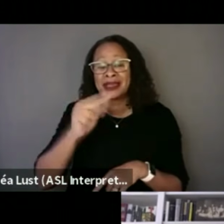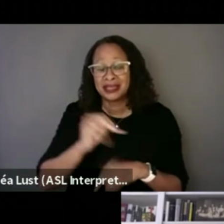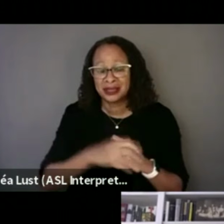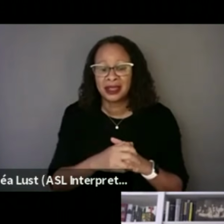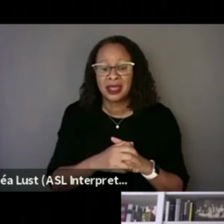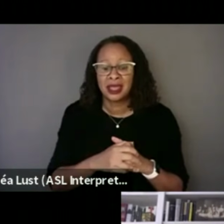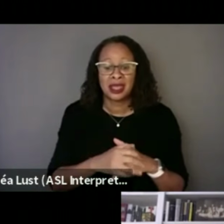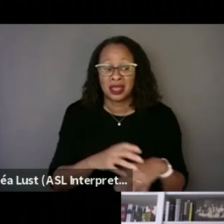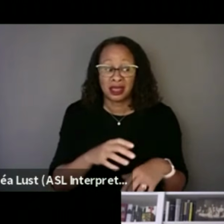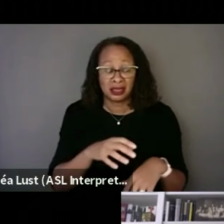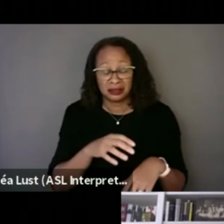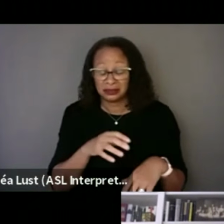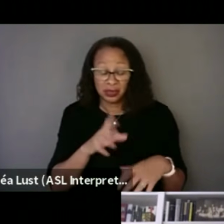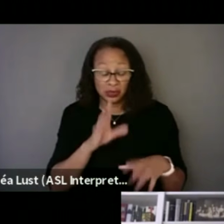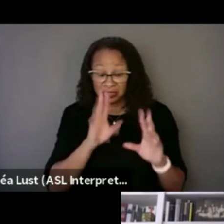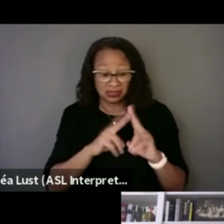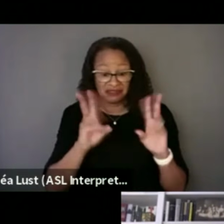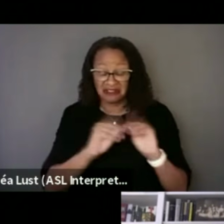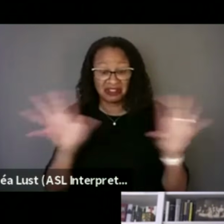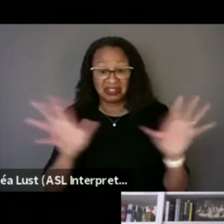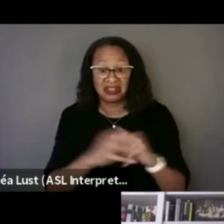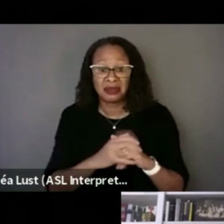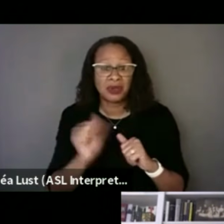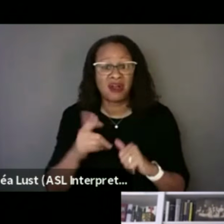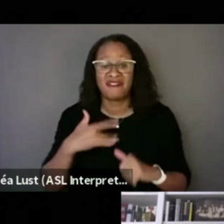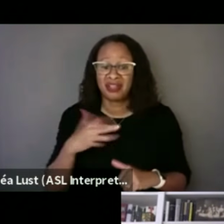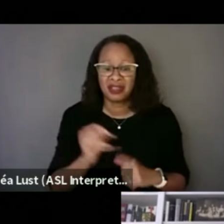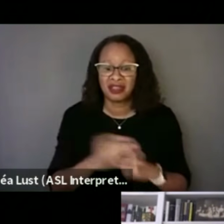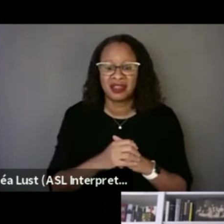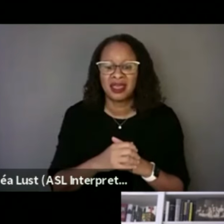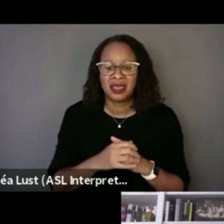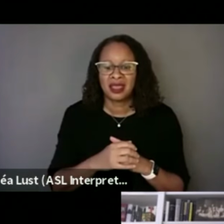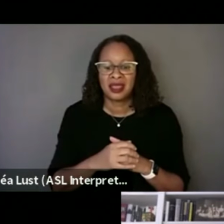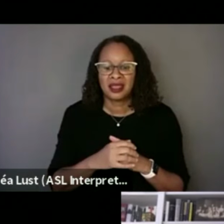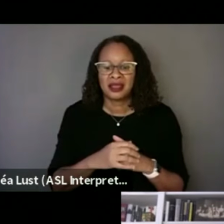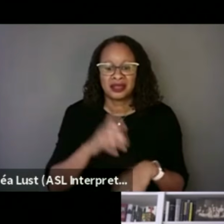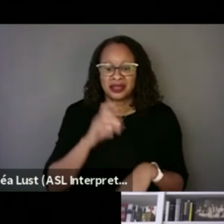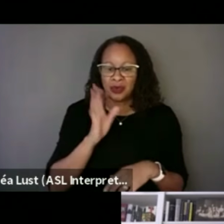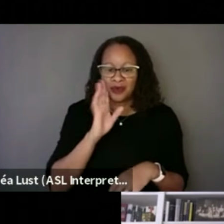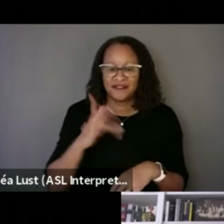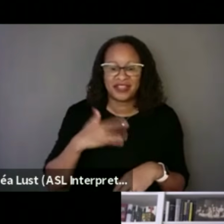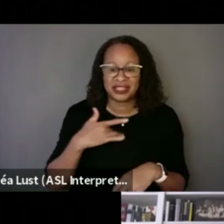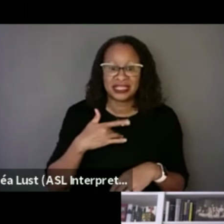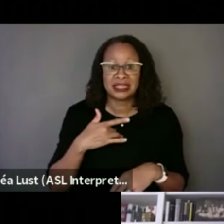and we felt it, we felt it, everybody felt it. You will feel the need to put the social hat